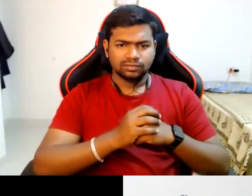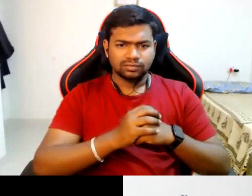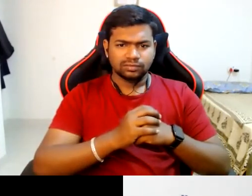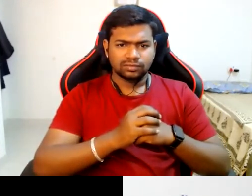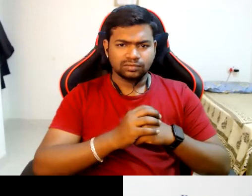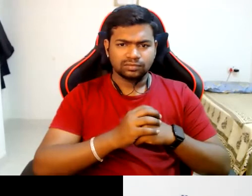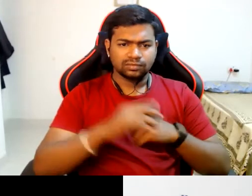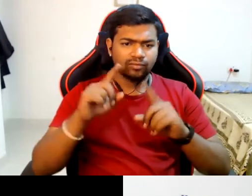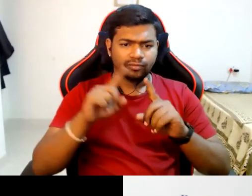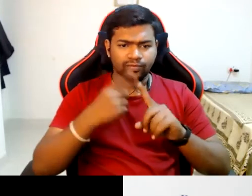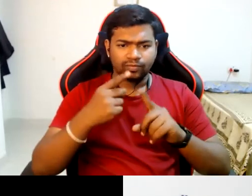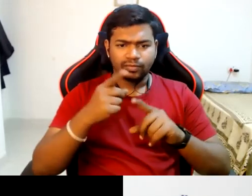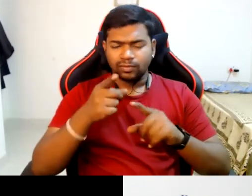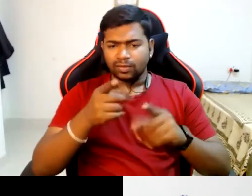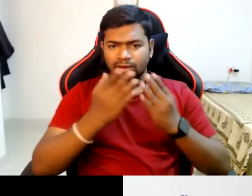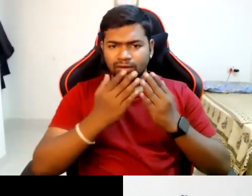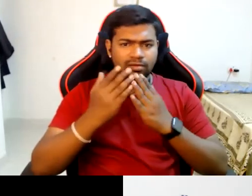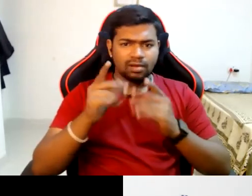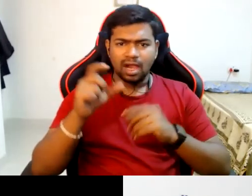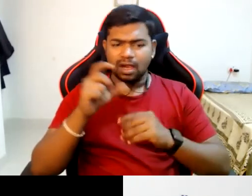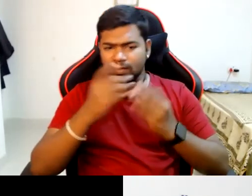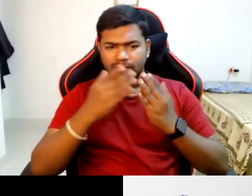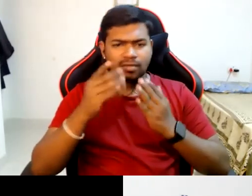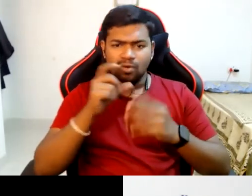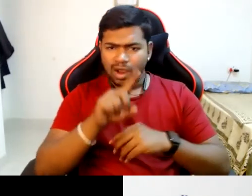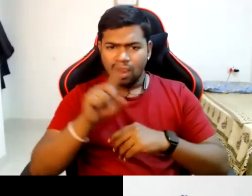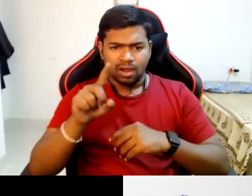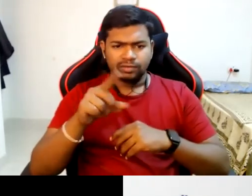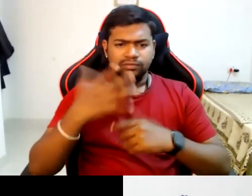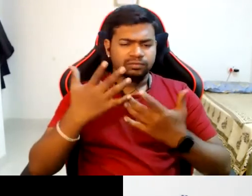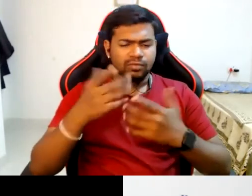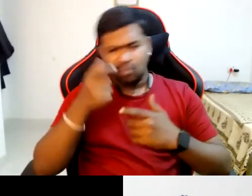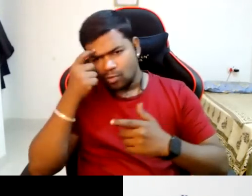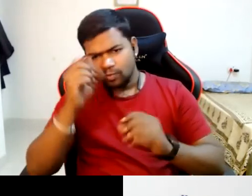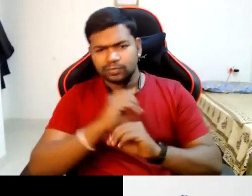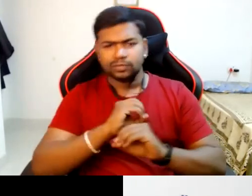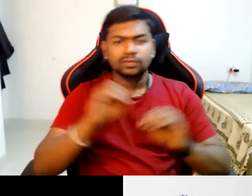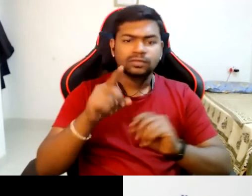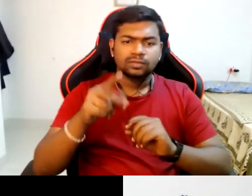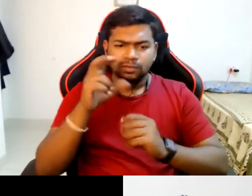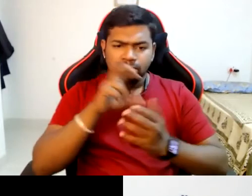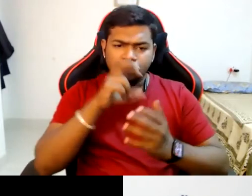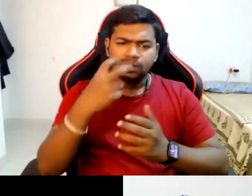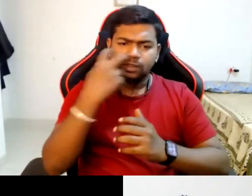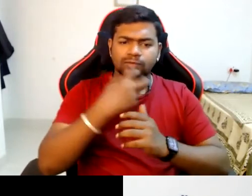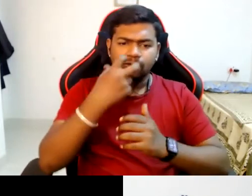I had private tutor so lipteading was easy and also i knew my teachers.